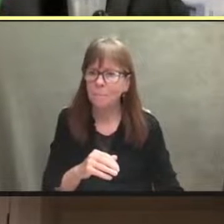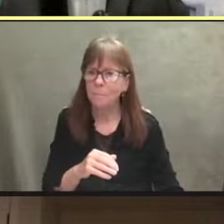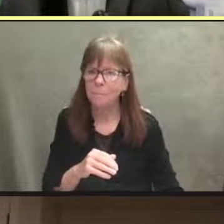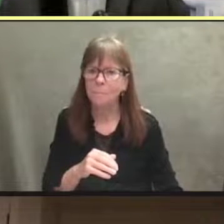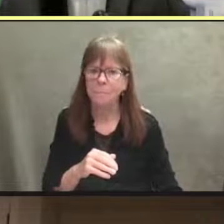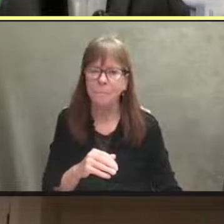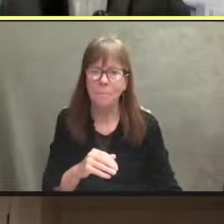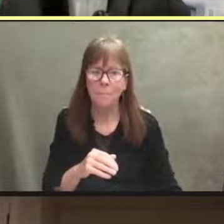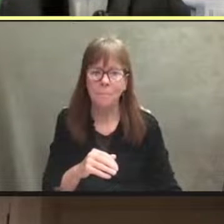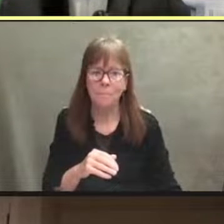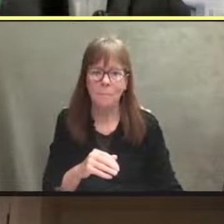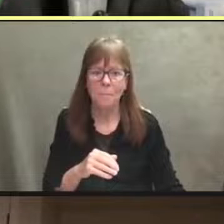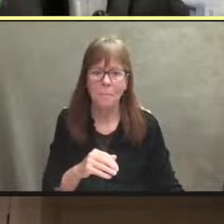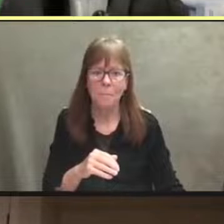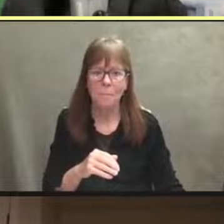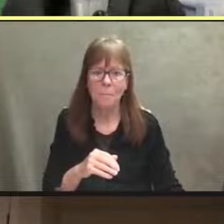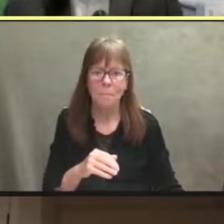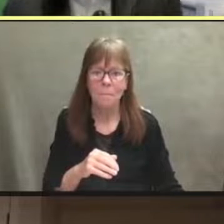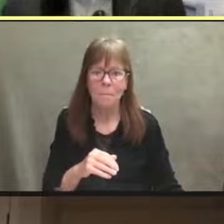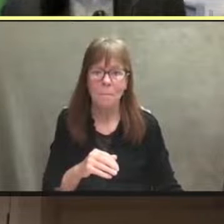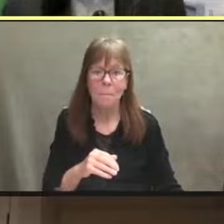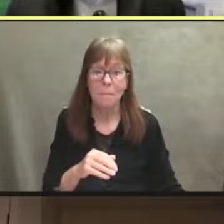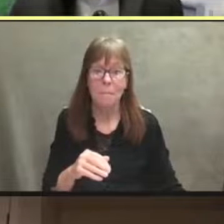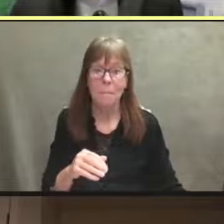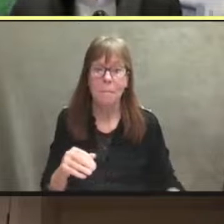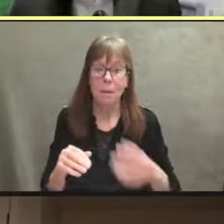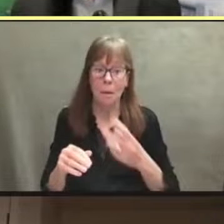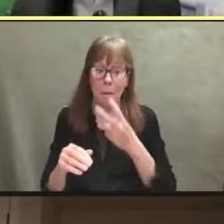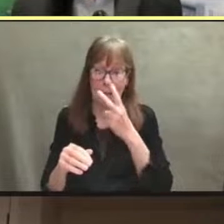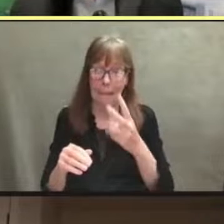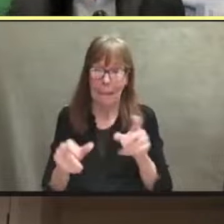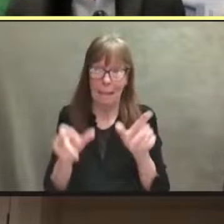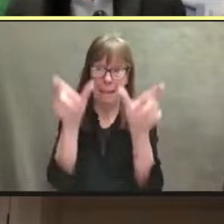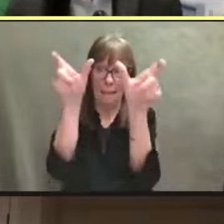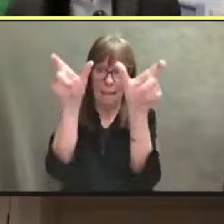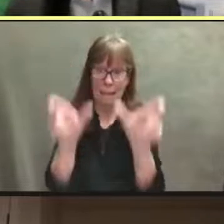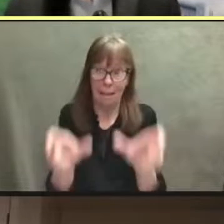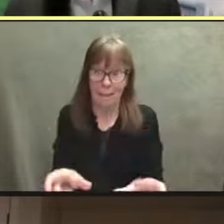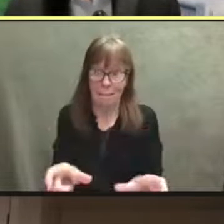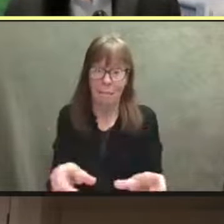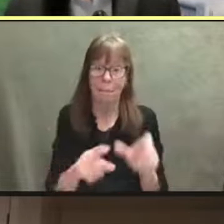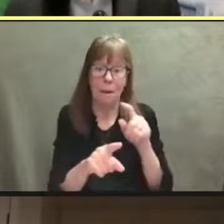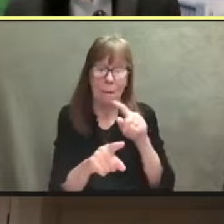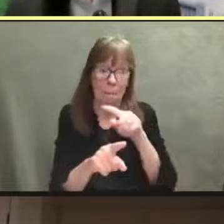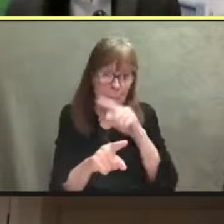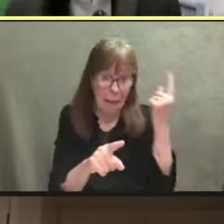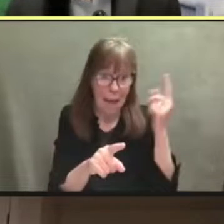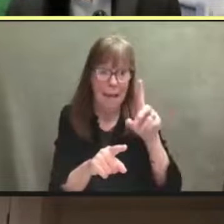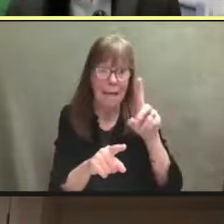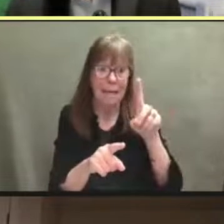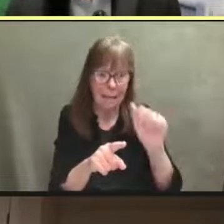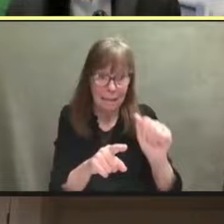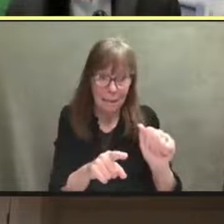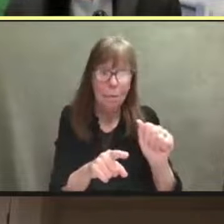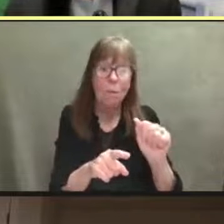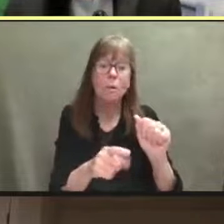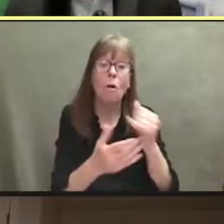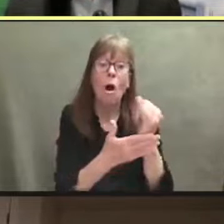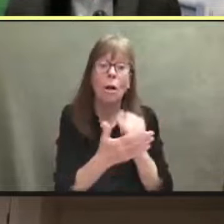So, umm, the photograph on the left shows black disabled activist and artist Leroy Moore, who